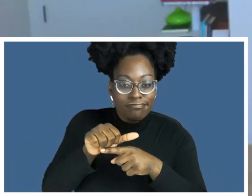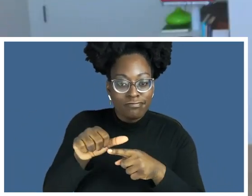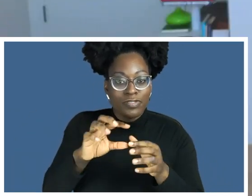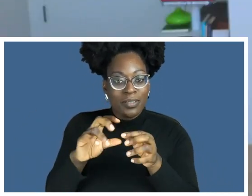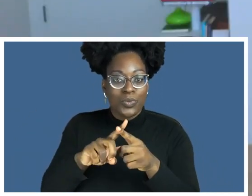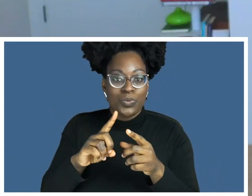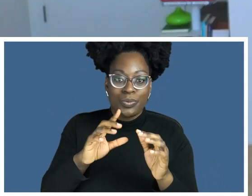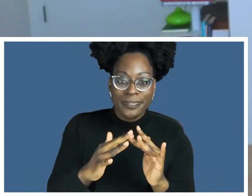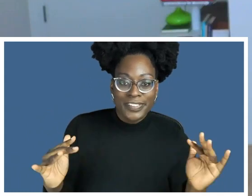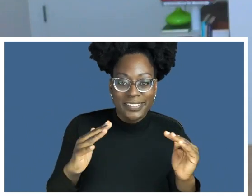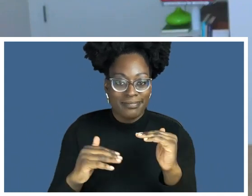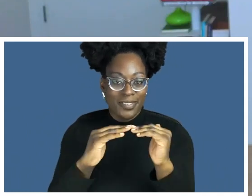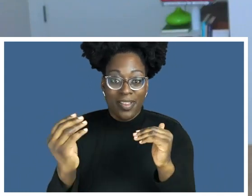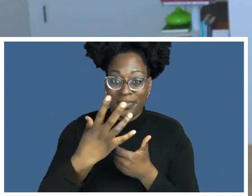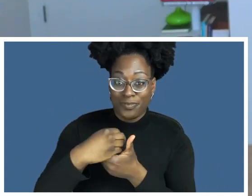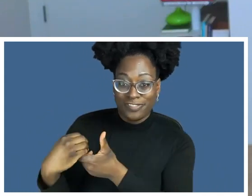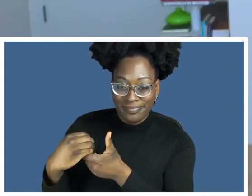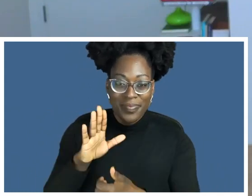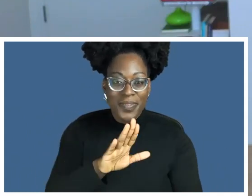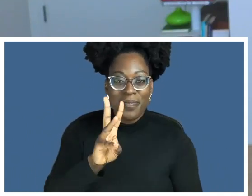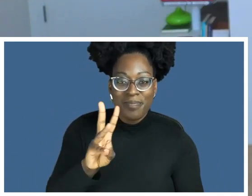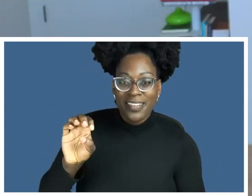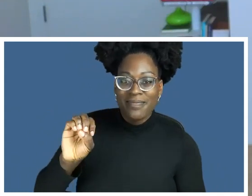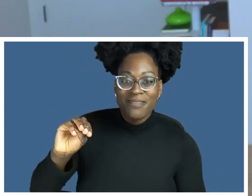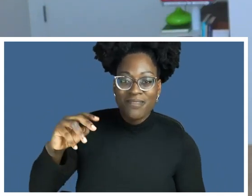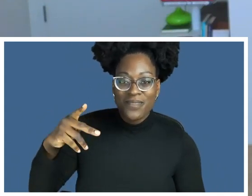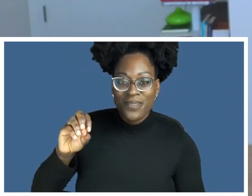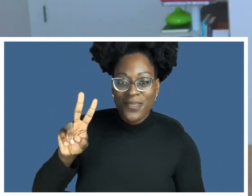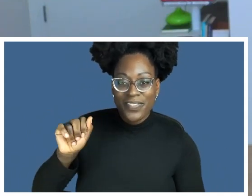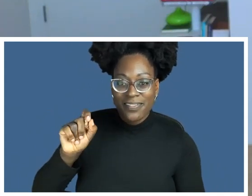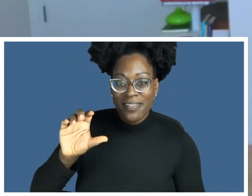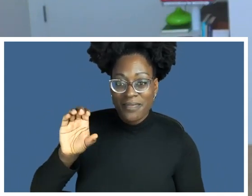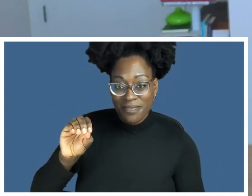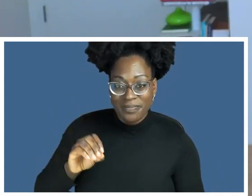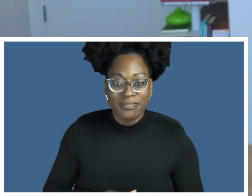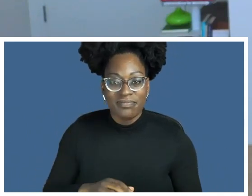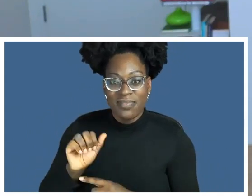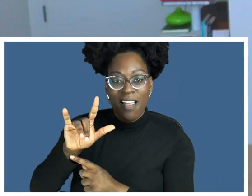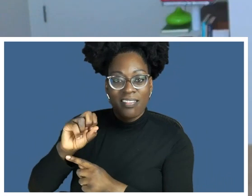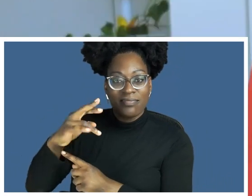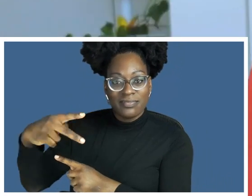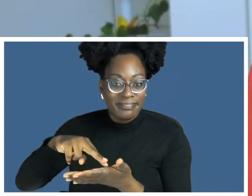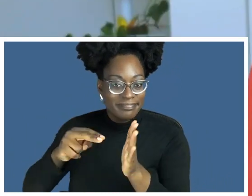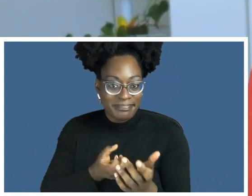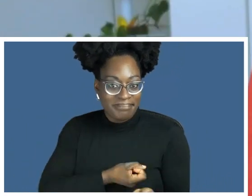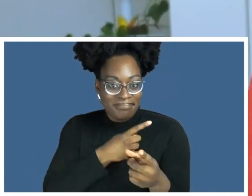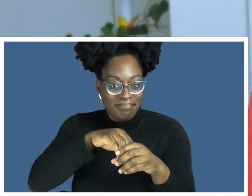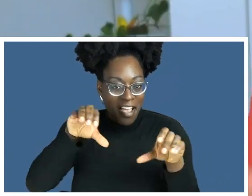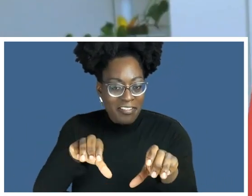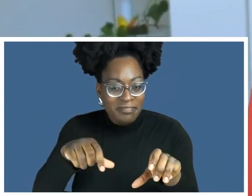You can learn more at Empovia.com. Allyship is empathy in action.